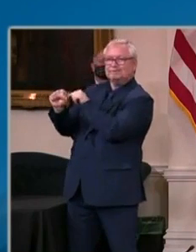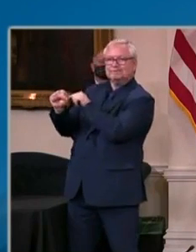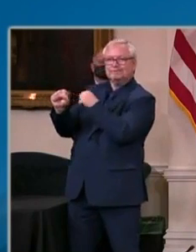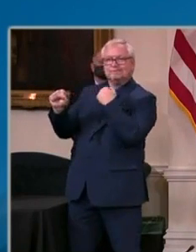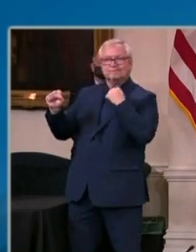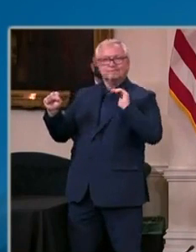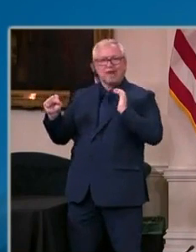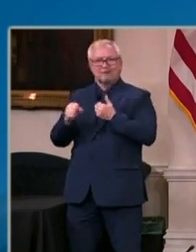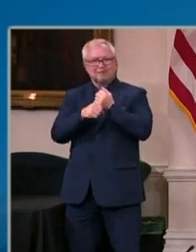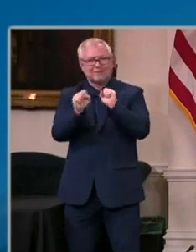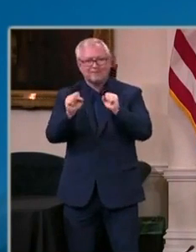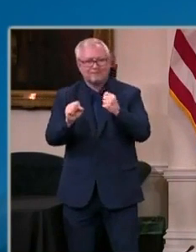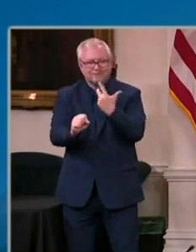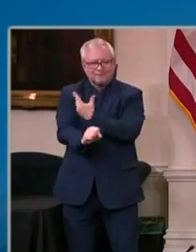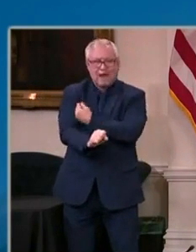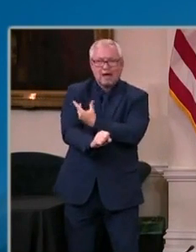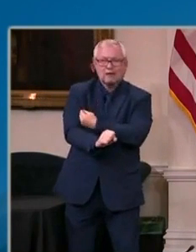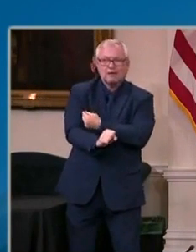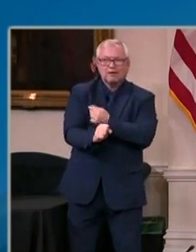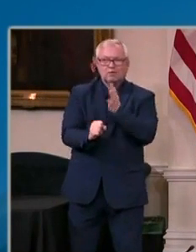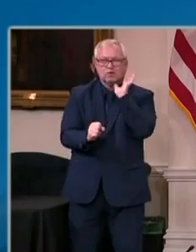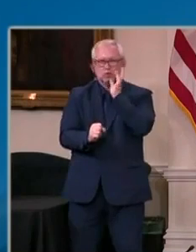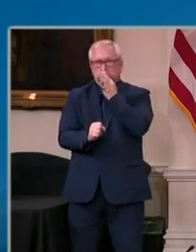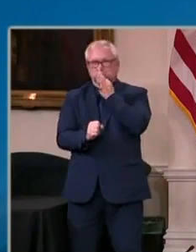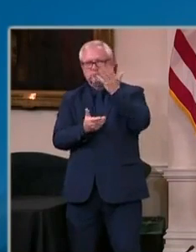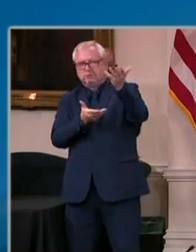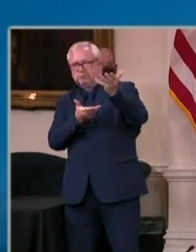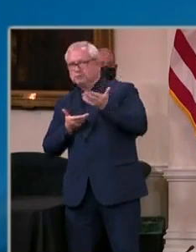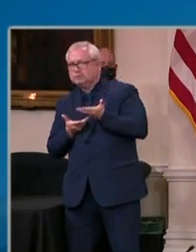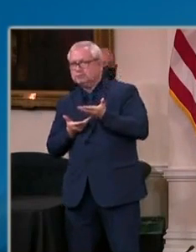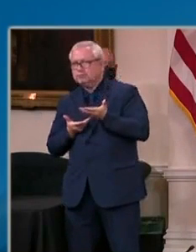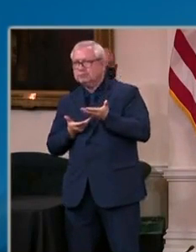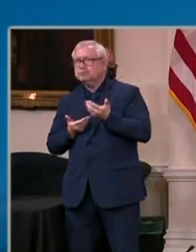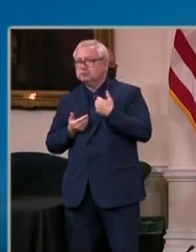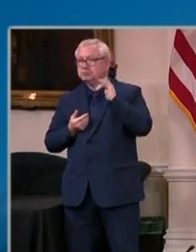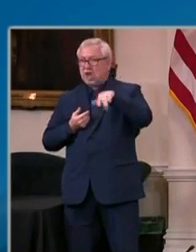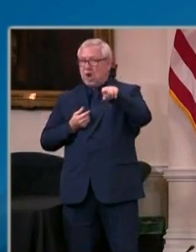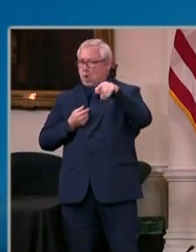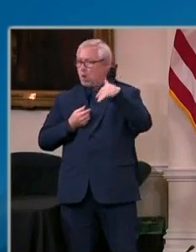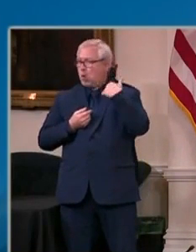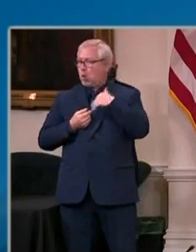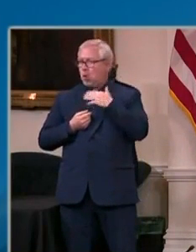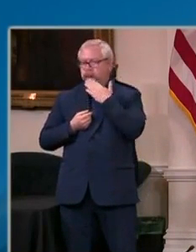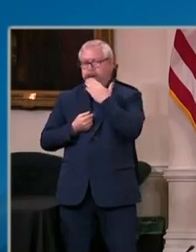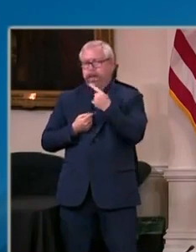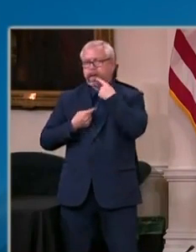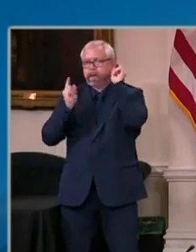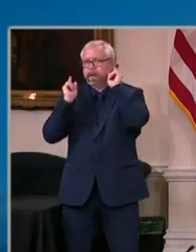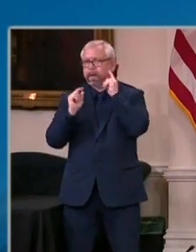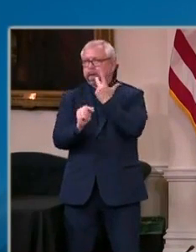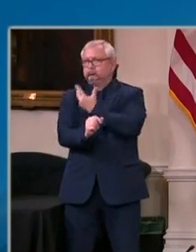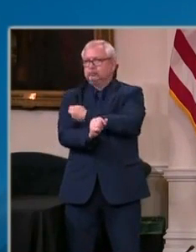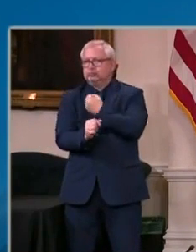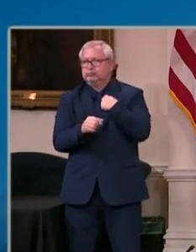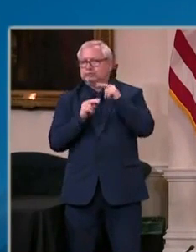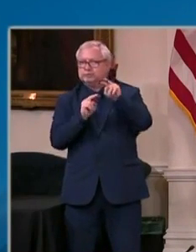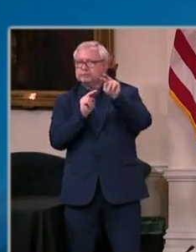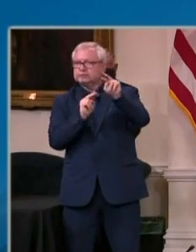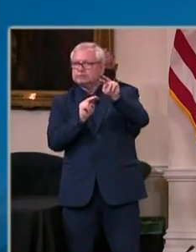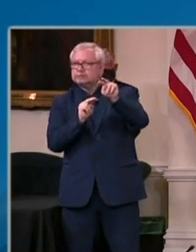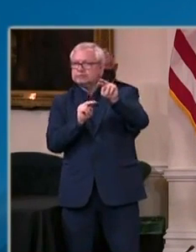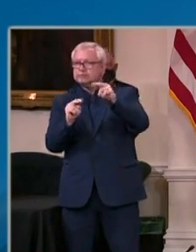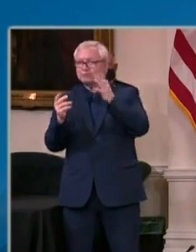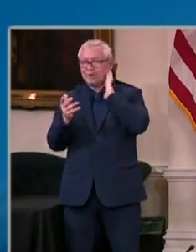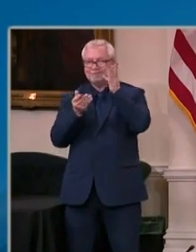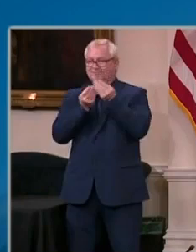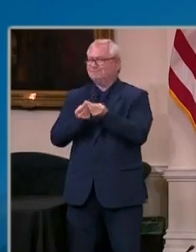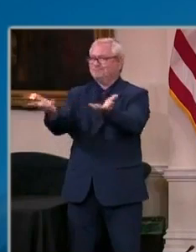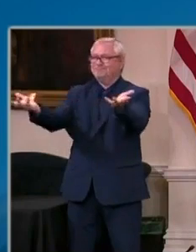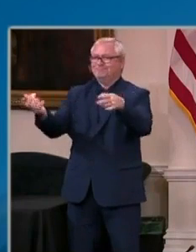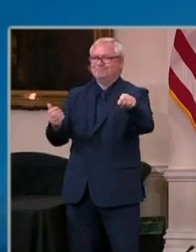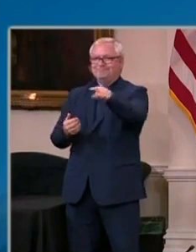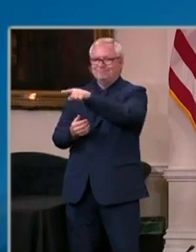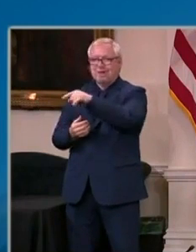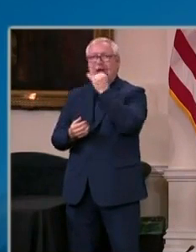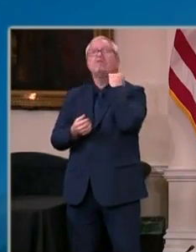WE KNOW HOW TO FIGHT BACK AGAINST IT VIRUS AND THERE ARE SAFE VACCINES ON THE WAY, VERY EFFECTIVE VACCINES.